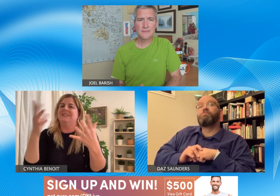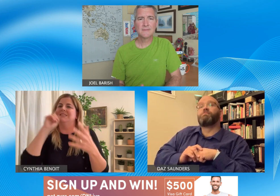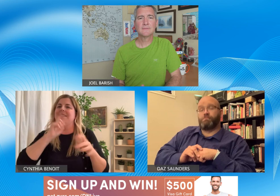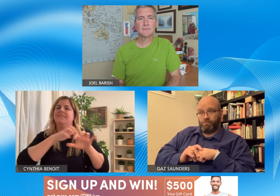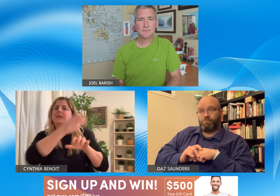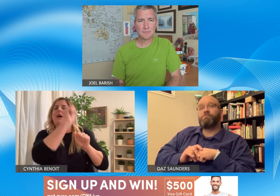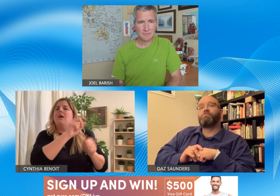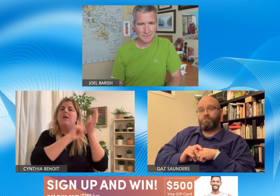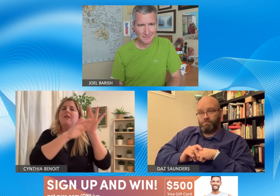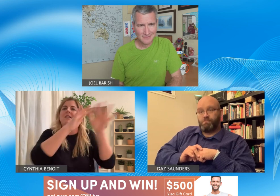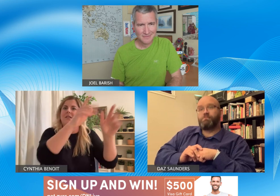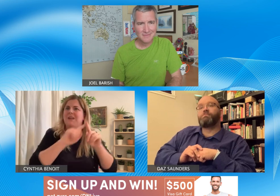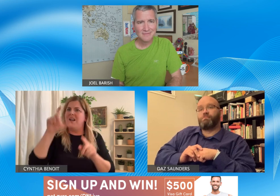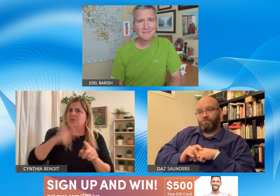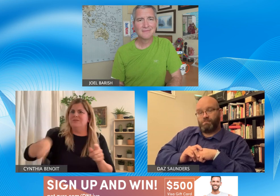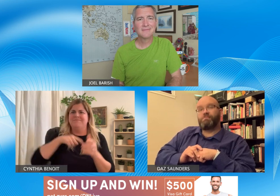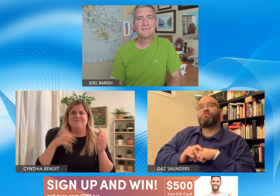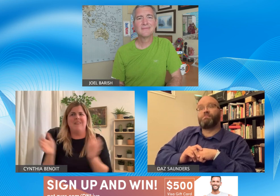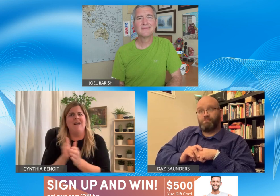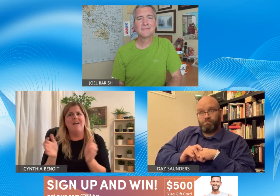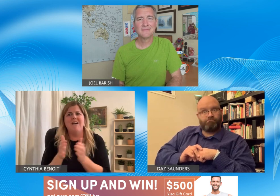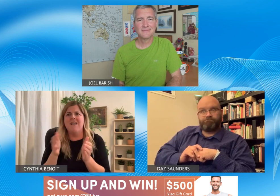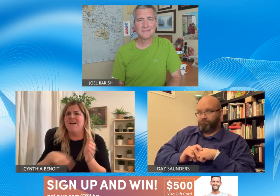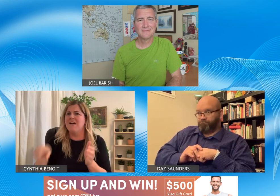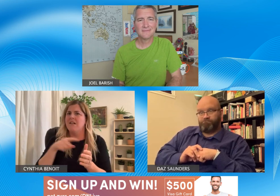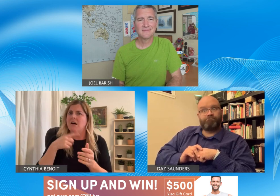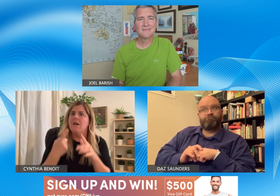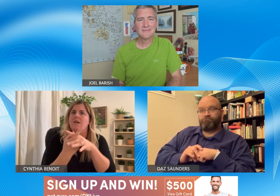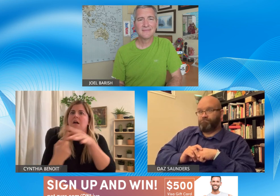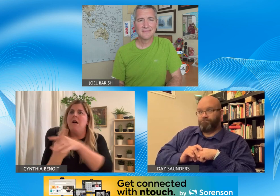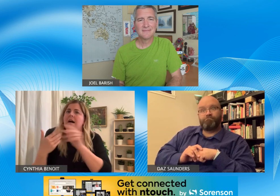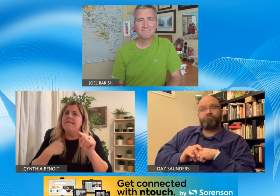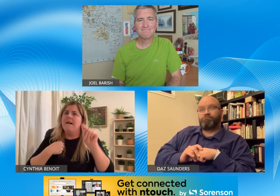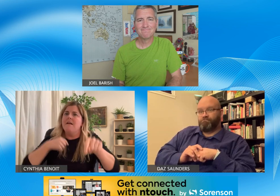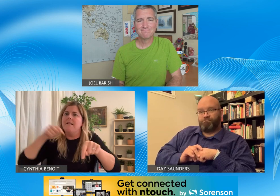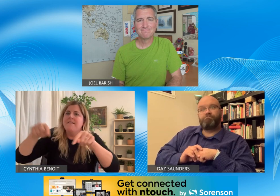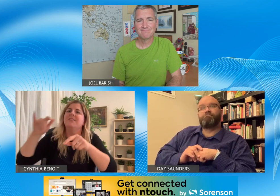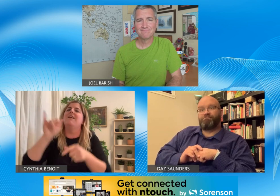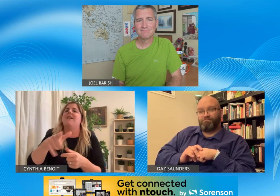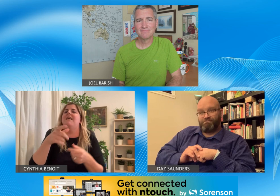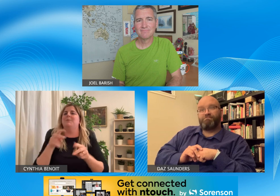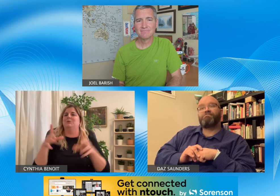It was not the case with LSQ because is quite a small community. There aren’t so many of us to begin with.